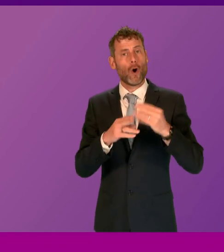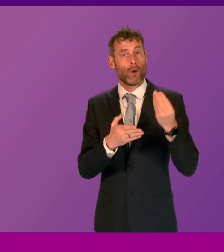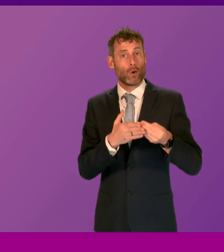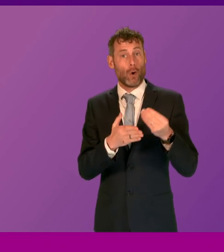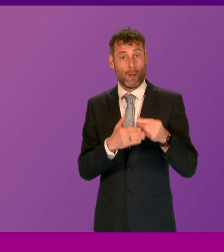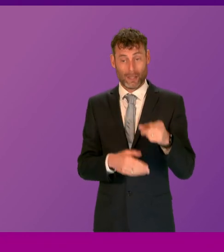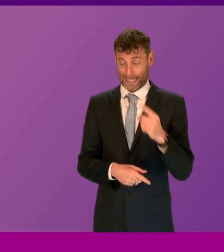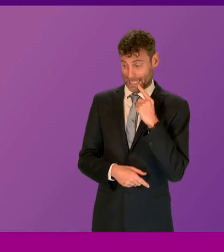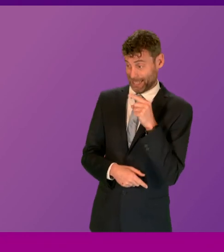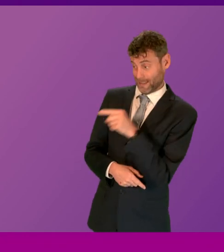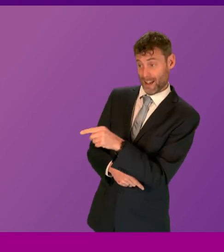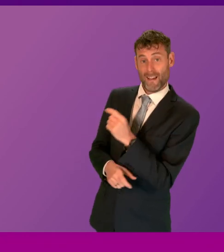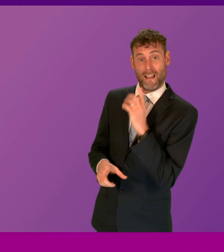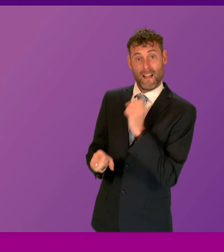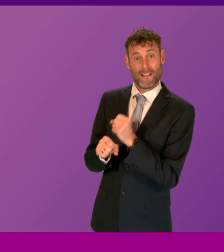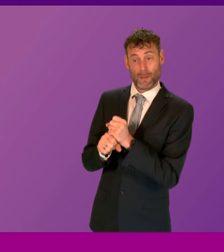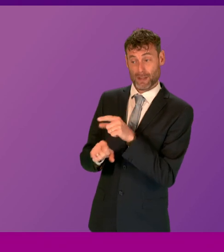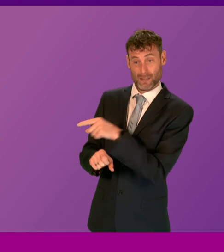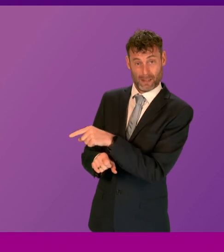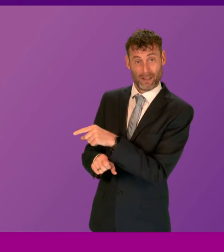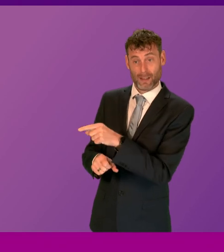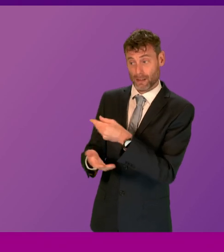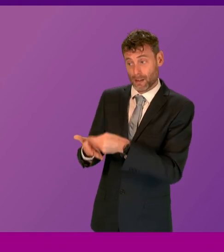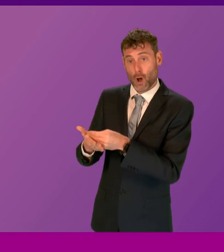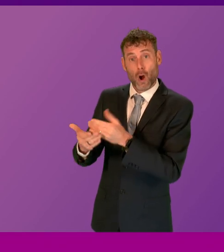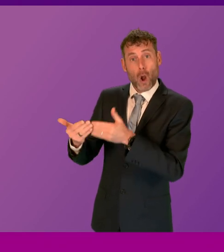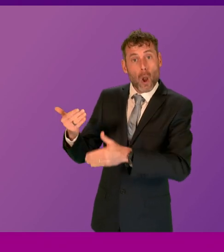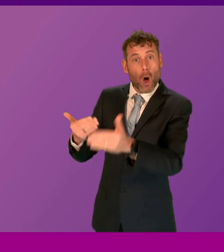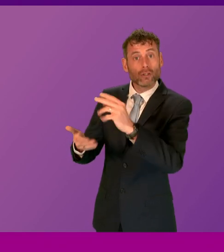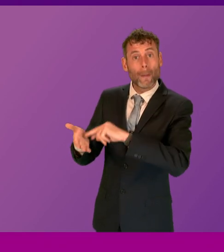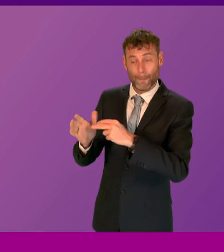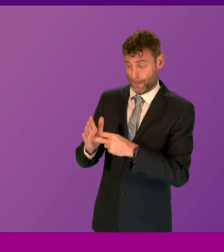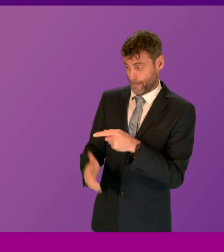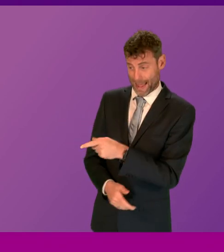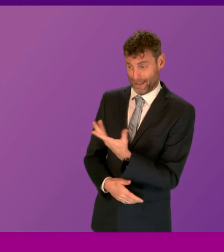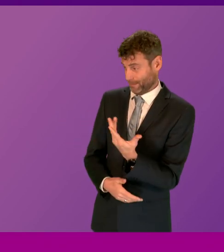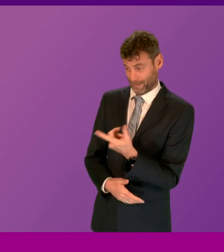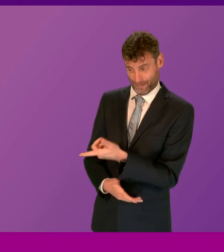“‘long-term plan’ to address our economic stagnation has been left for another day”? Does he agree with Citizens Advice Scotland that